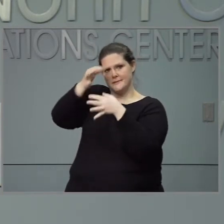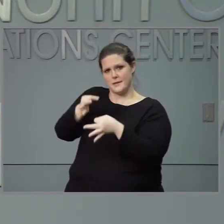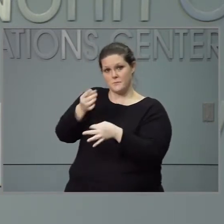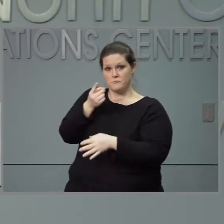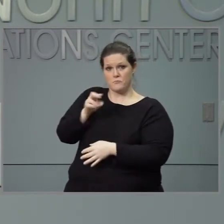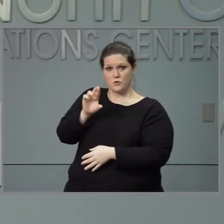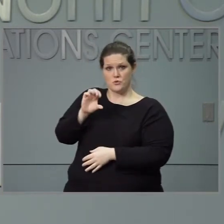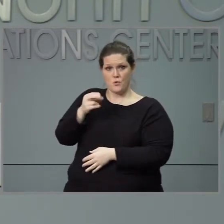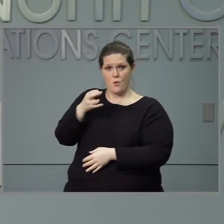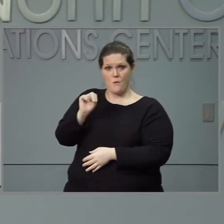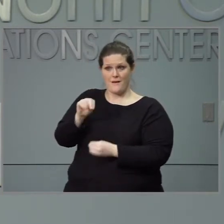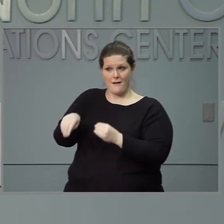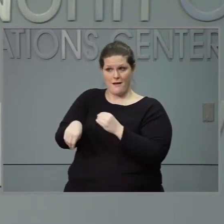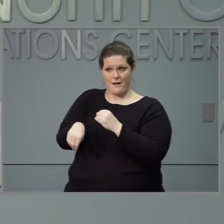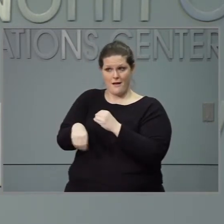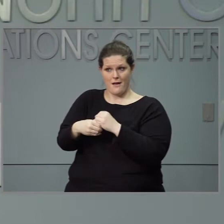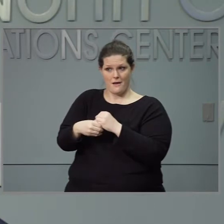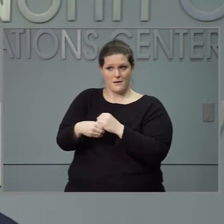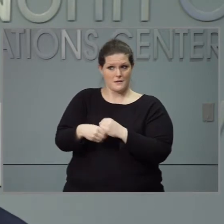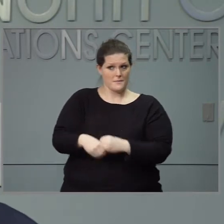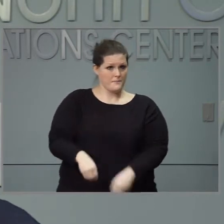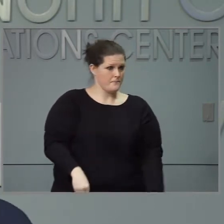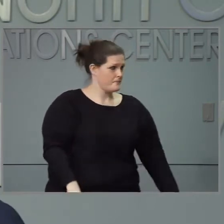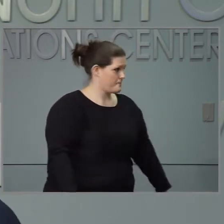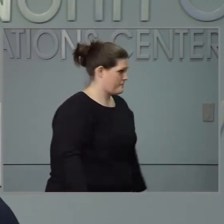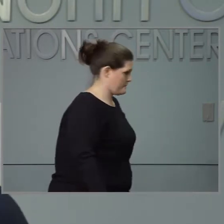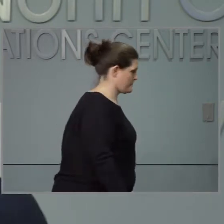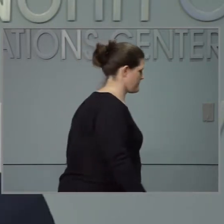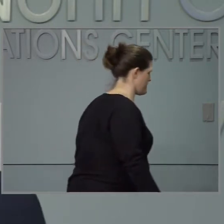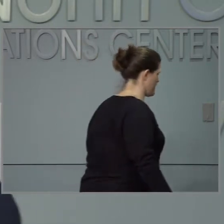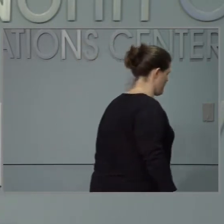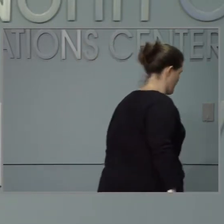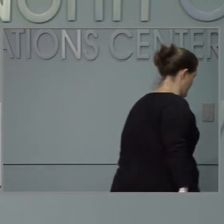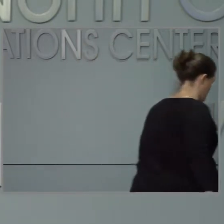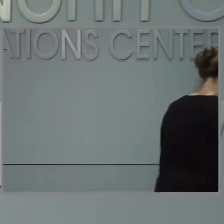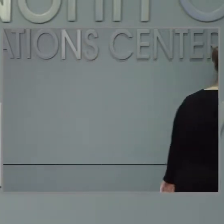PROTEGER A LOS VULNERABLES, HAY QUE HACERLO AHORA, TENEMOS QUE